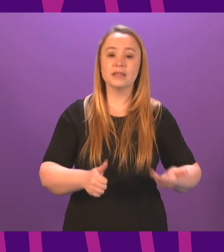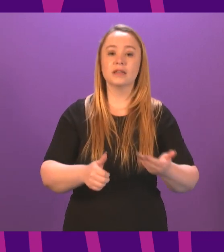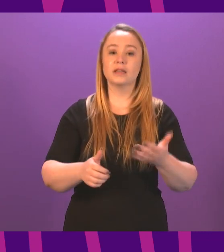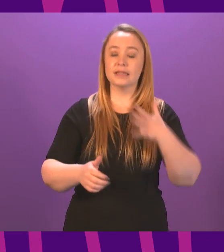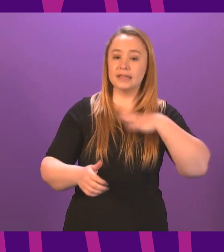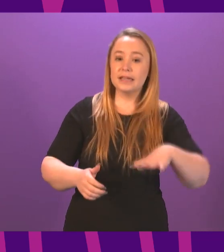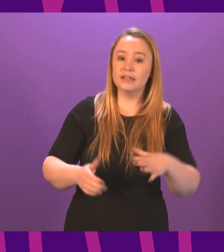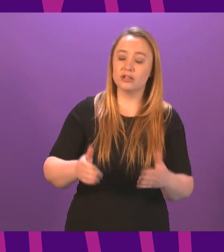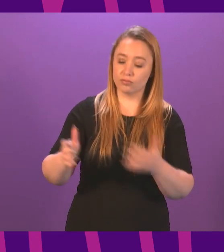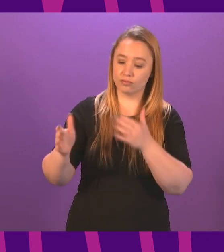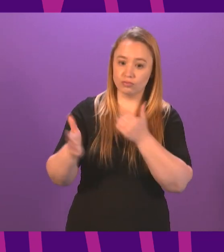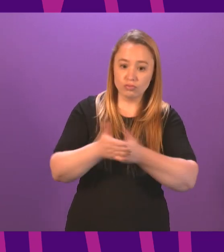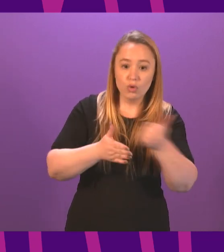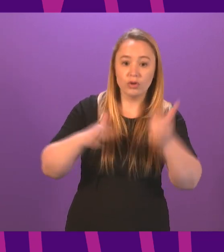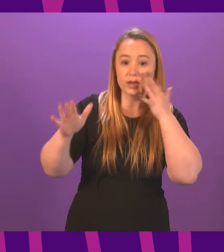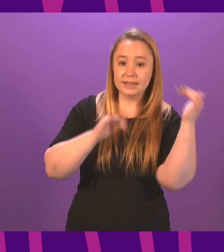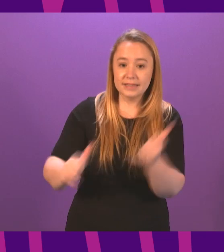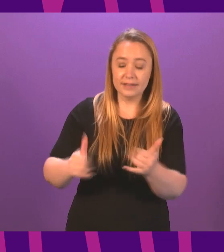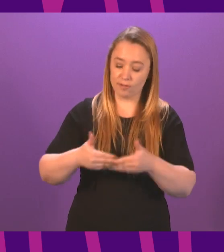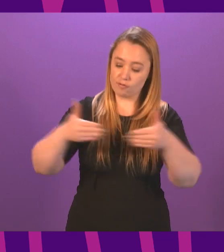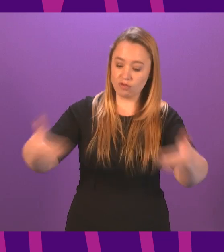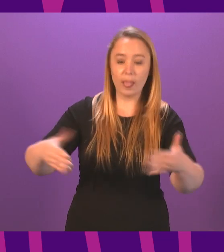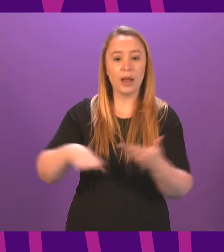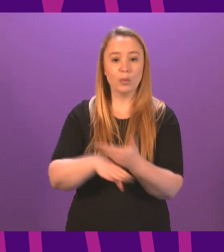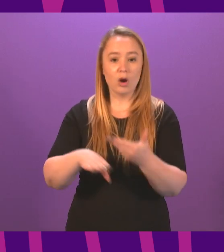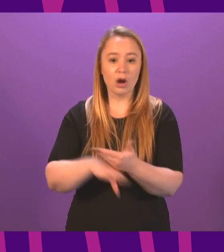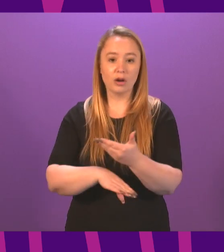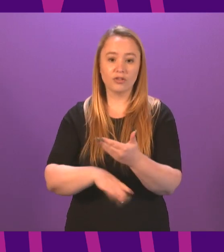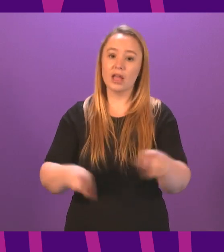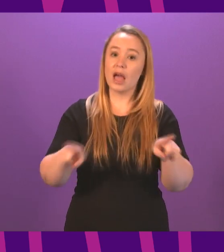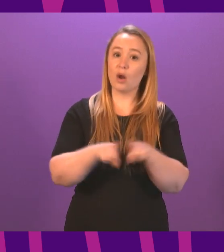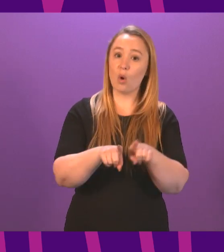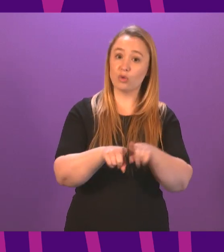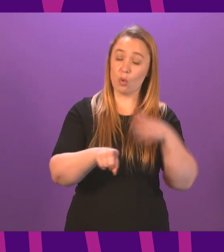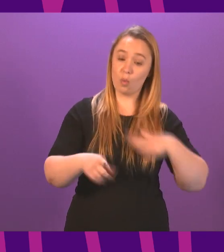front-line workers; and a public inquiry into our care homes.